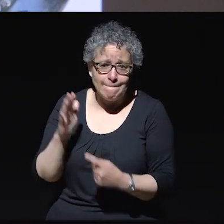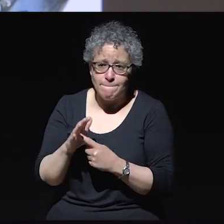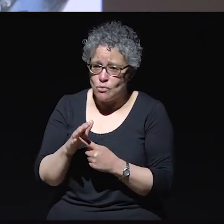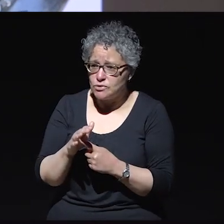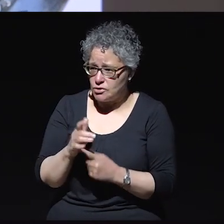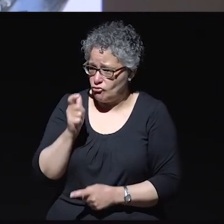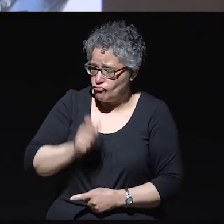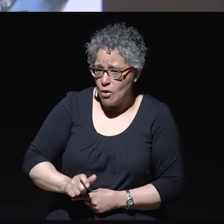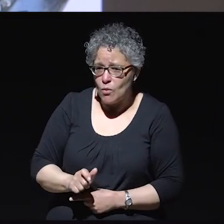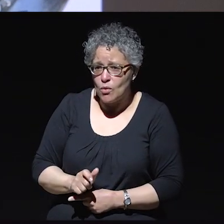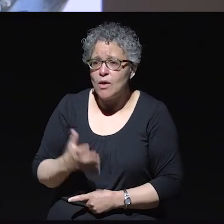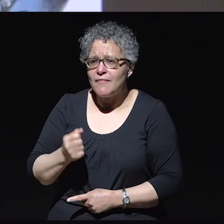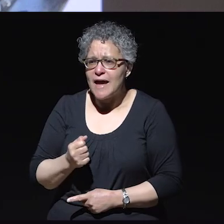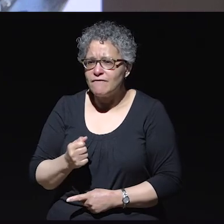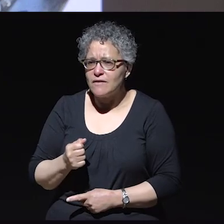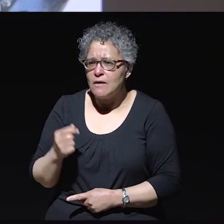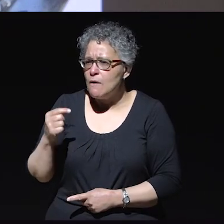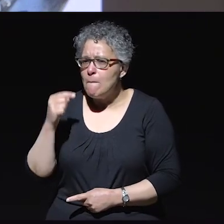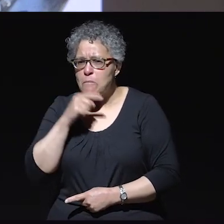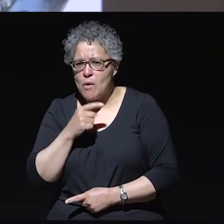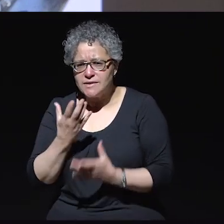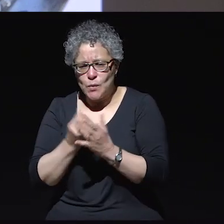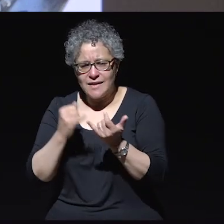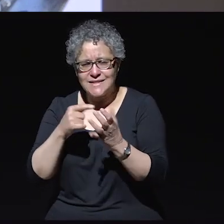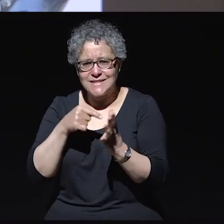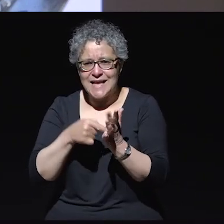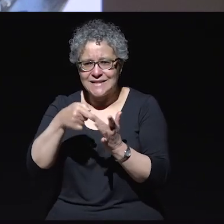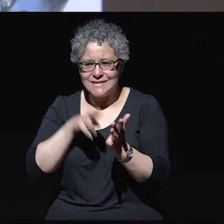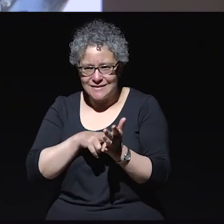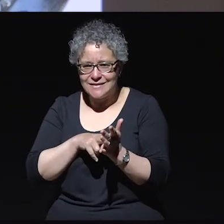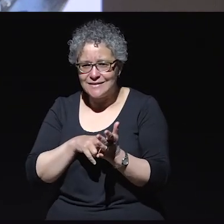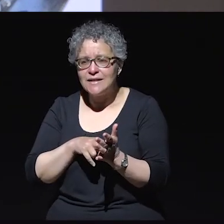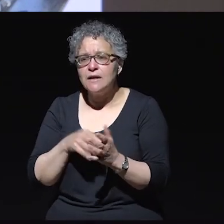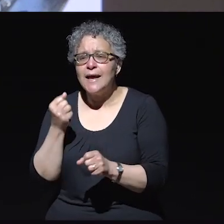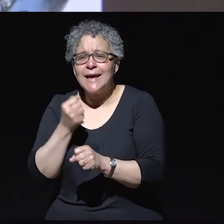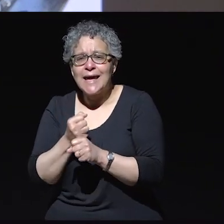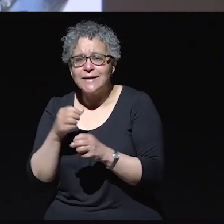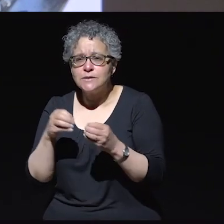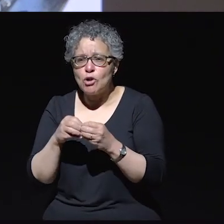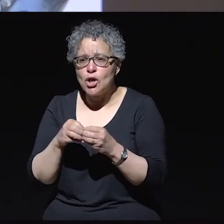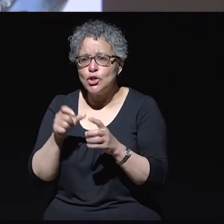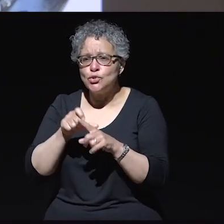of boys in satin, not least this wonderful portrait of Gainsborough Dupont, who was the nephew of Gainsborough